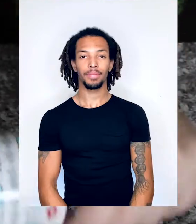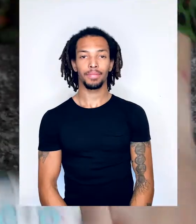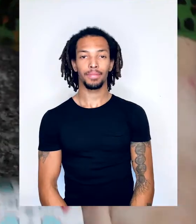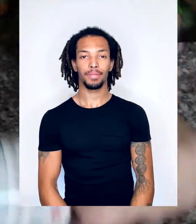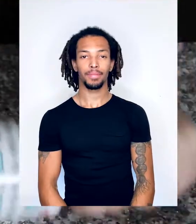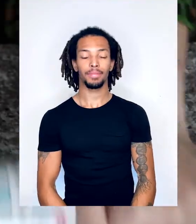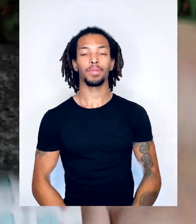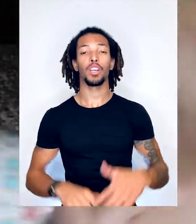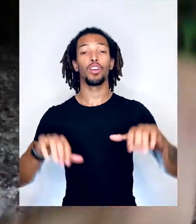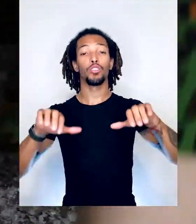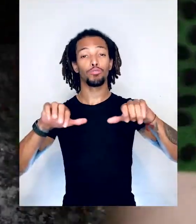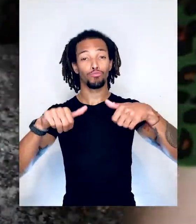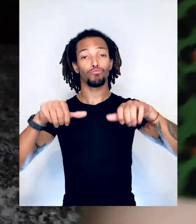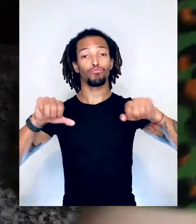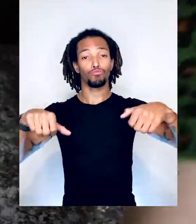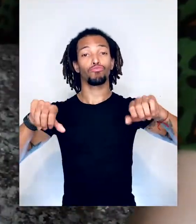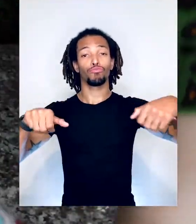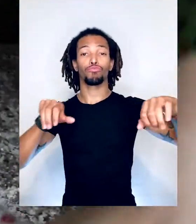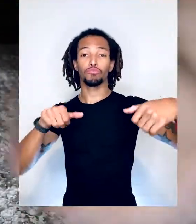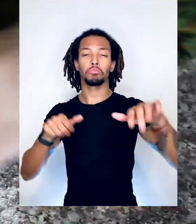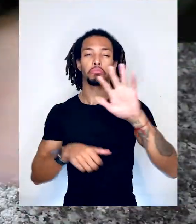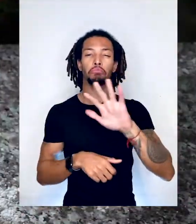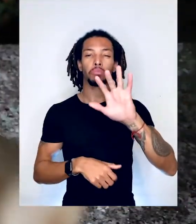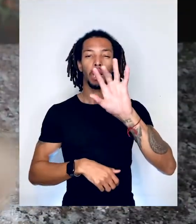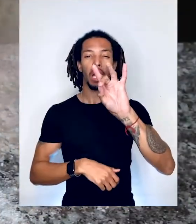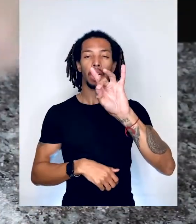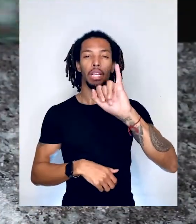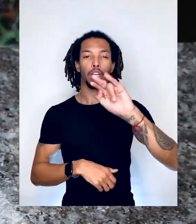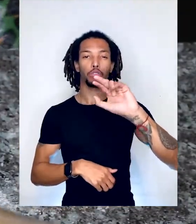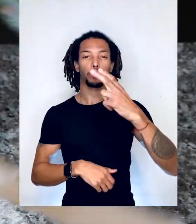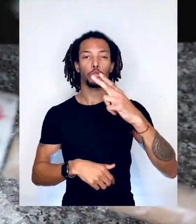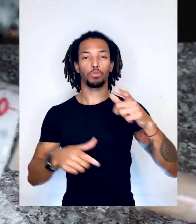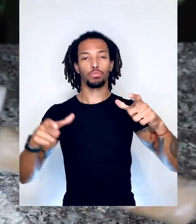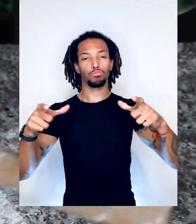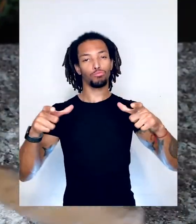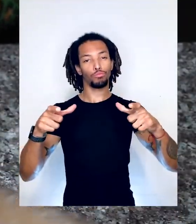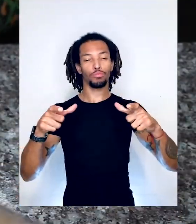...Roll it into about an eight inch disk...